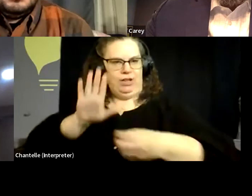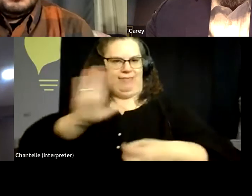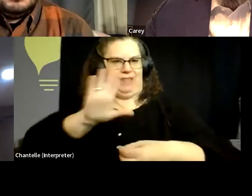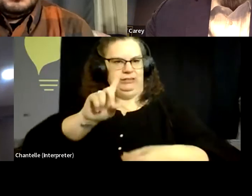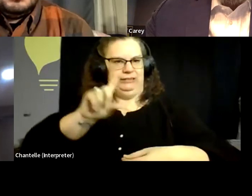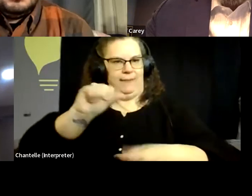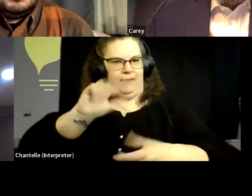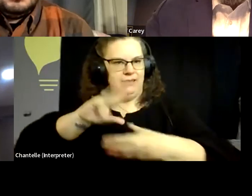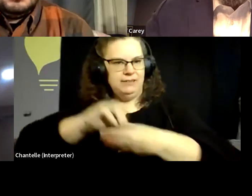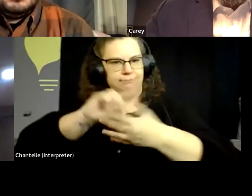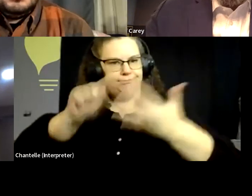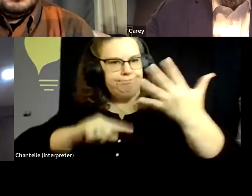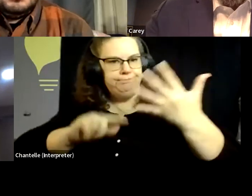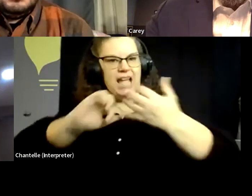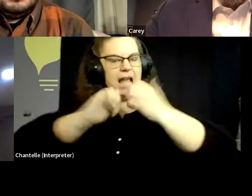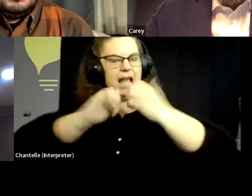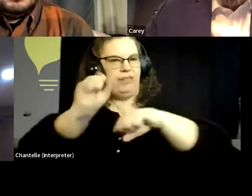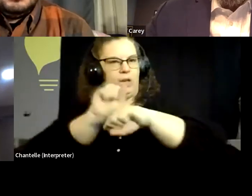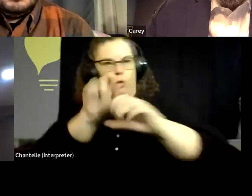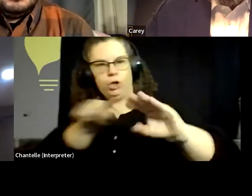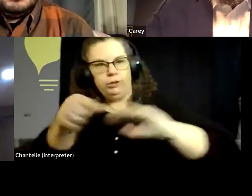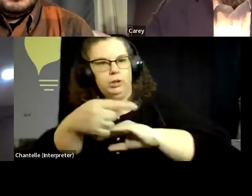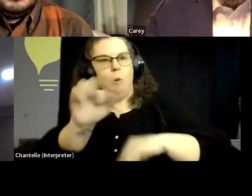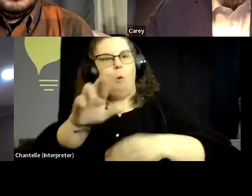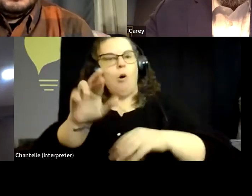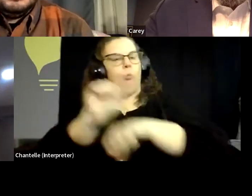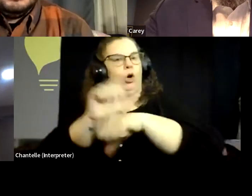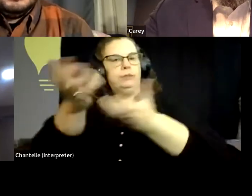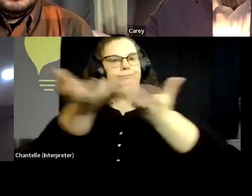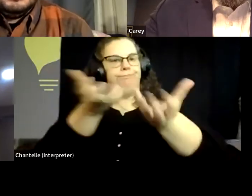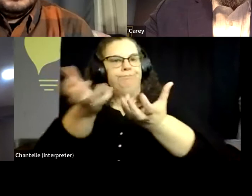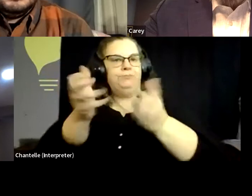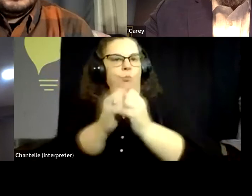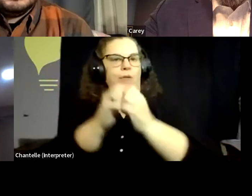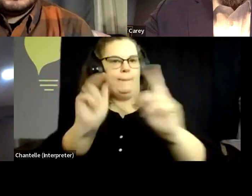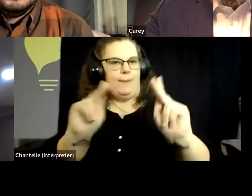and how to work with people to have a successful